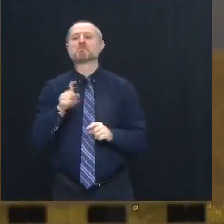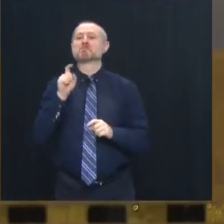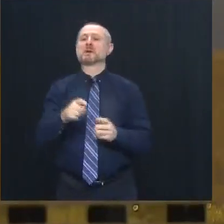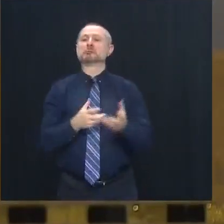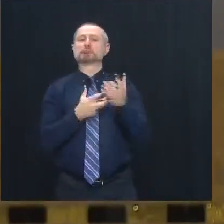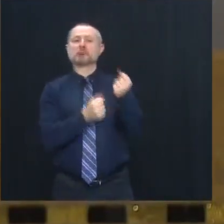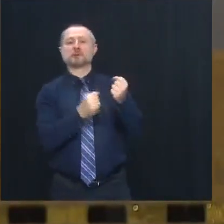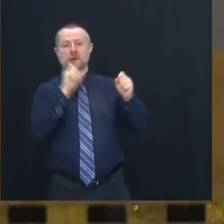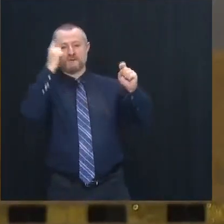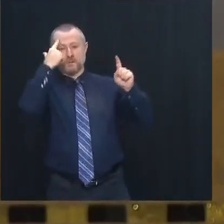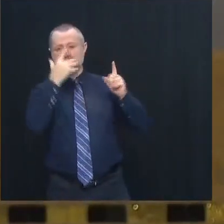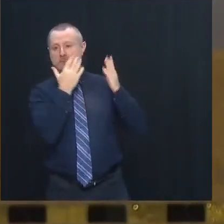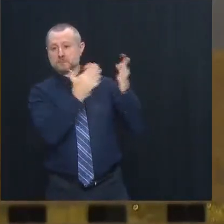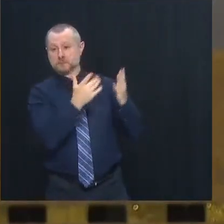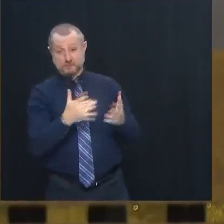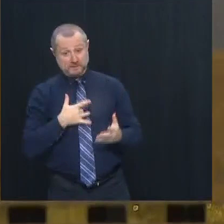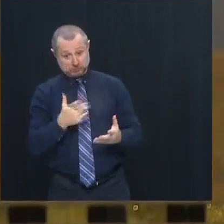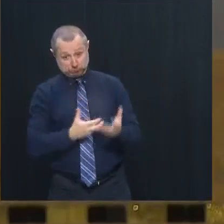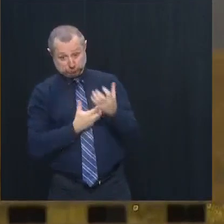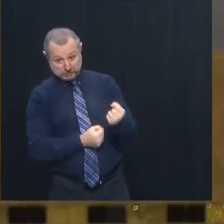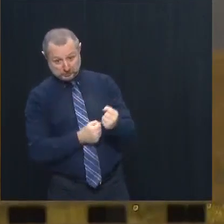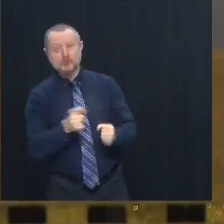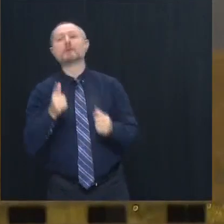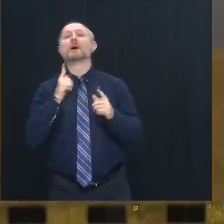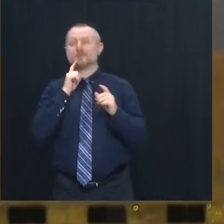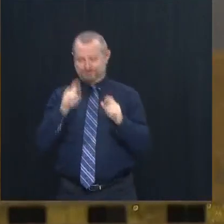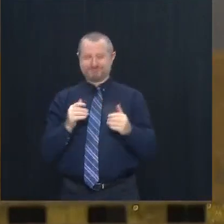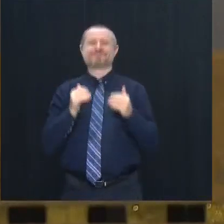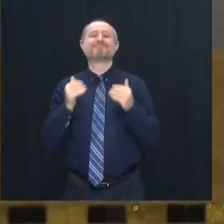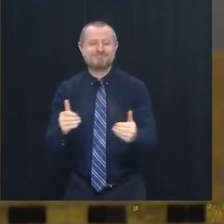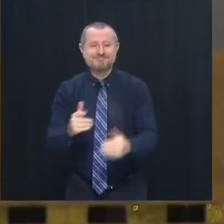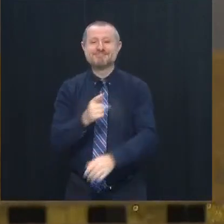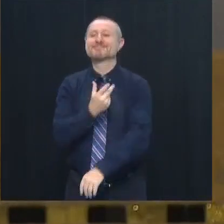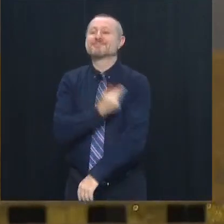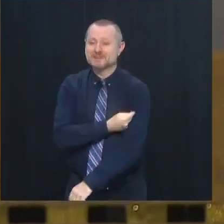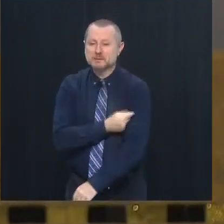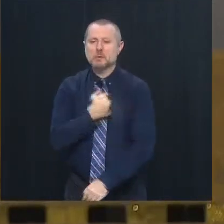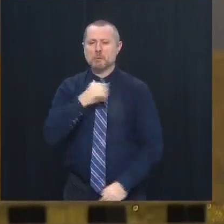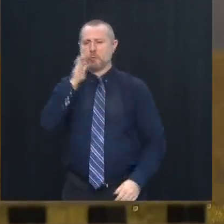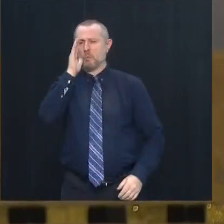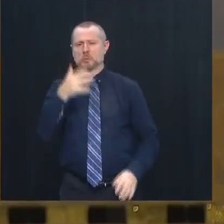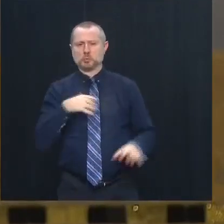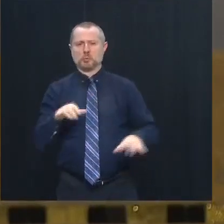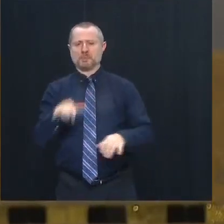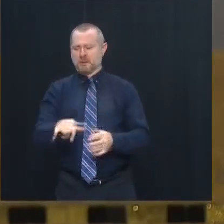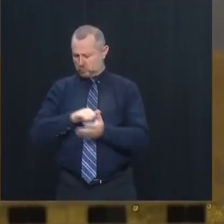GOVERNMENT BECAUSE A VACCINE WILL ONLY WORK IF PEOPLE TRUST THE GOVERNMENT ENOUGH TO TAKE IT